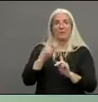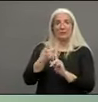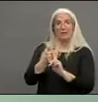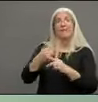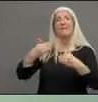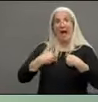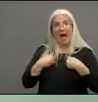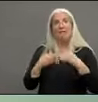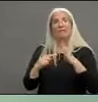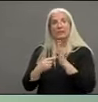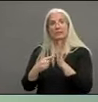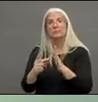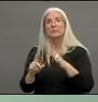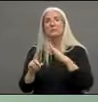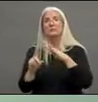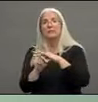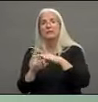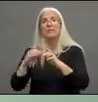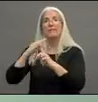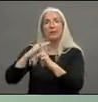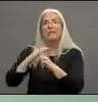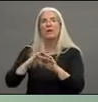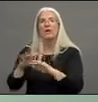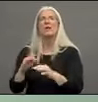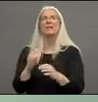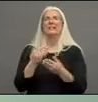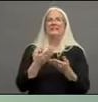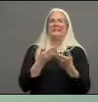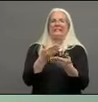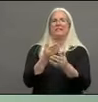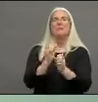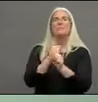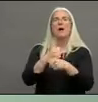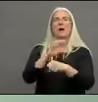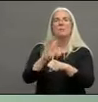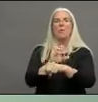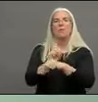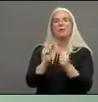with your medical provider. You talk to your doctor and get tested through that